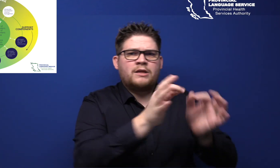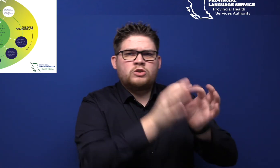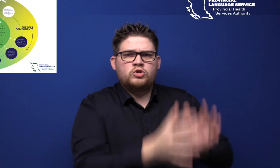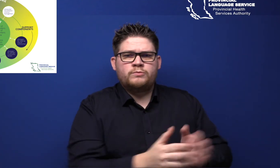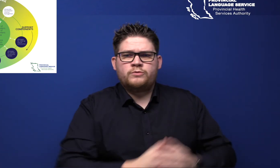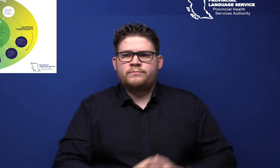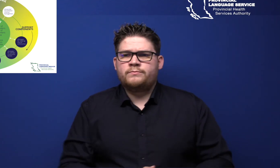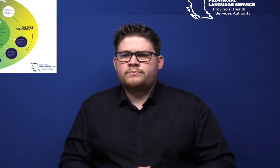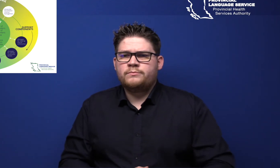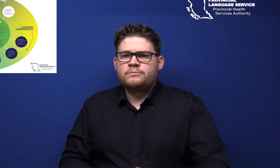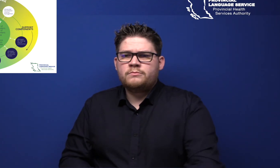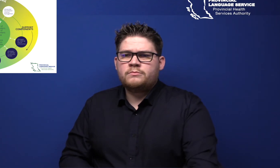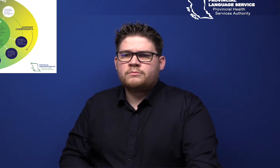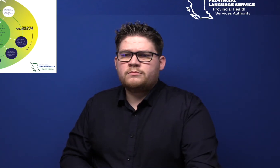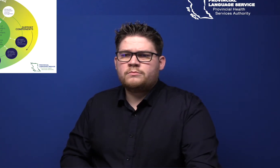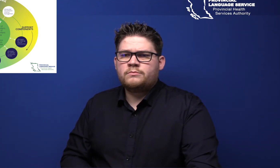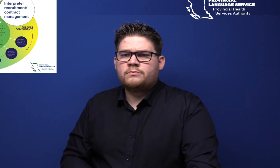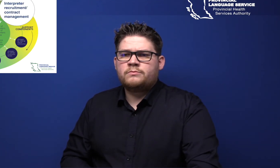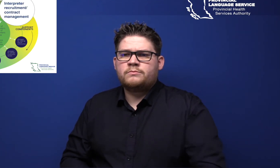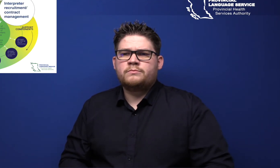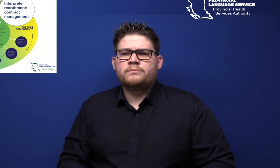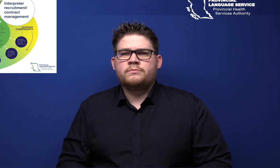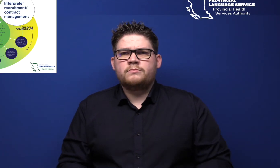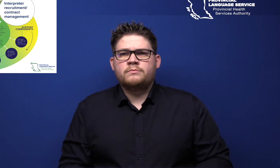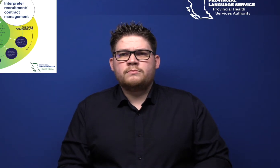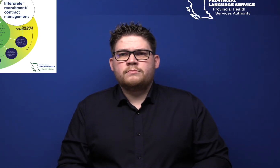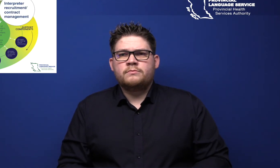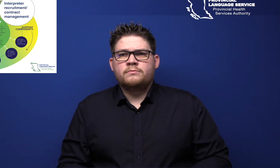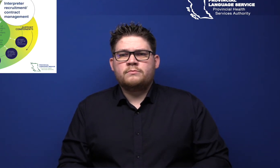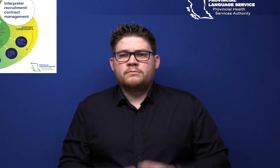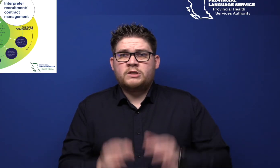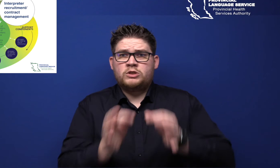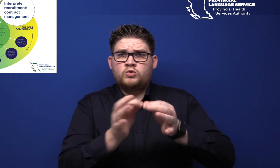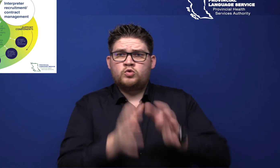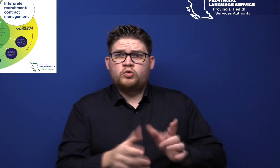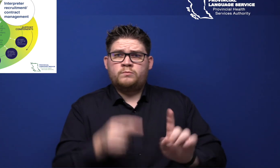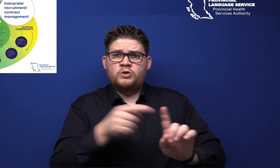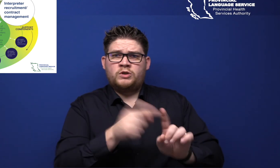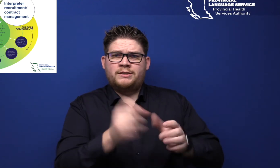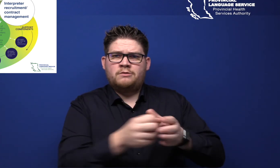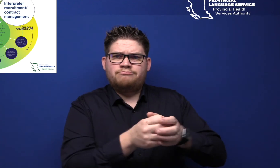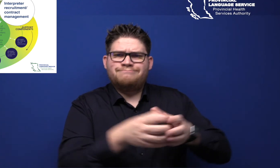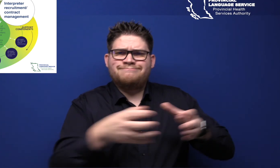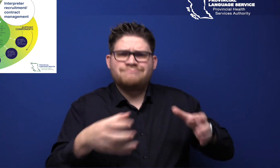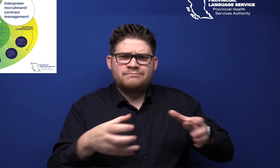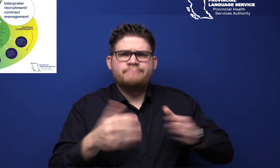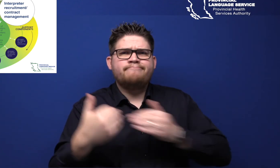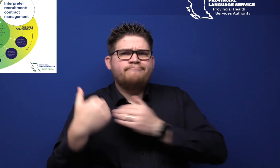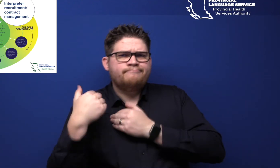THEY WILL BE RESPONSIBLE FOR FILLING THAT WITH AN INTERPRETER.